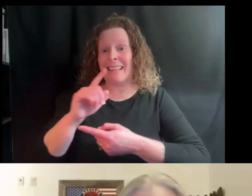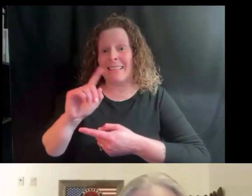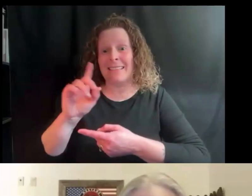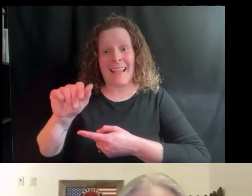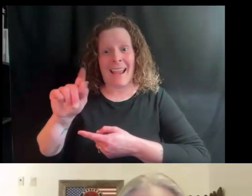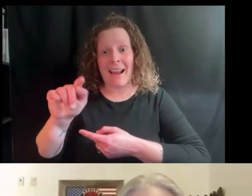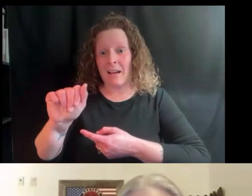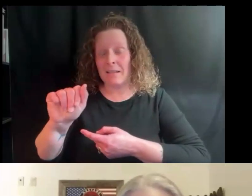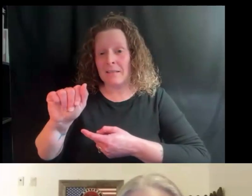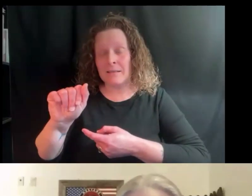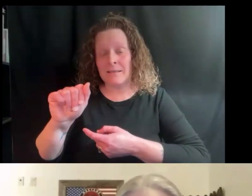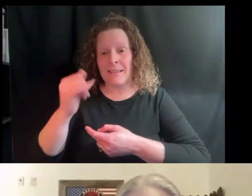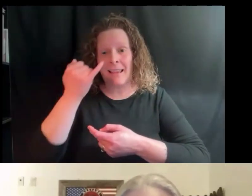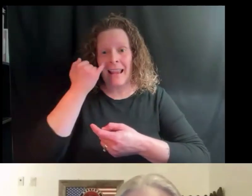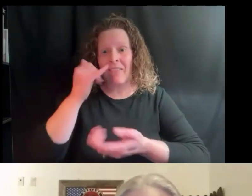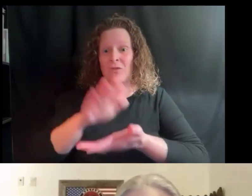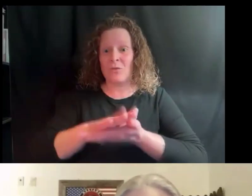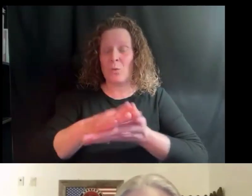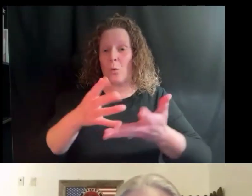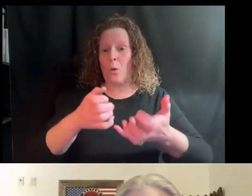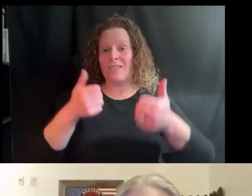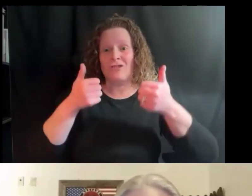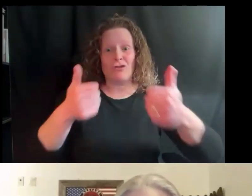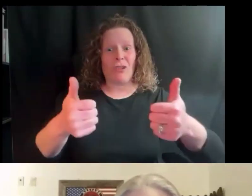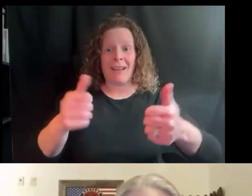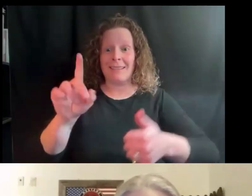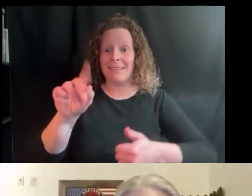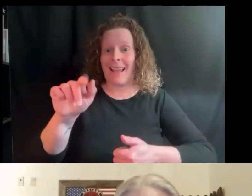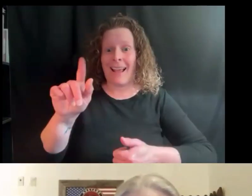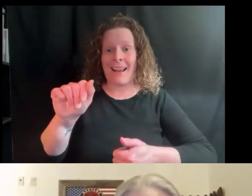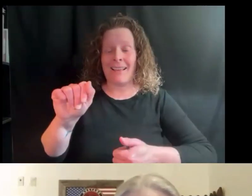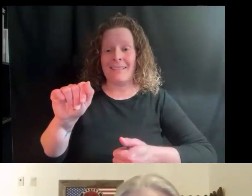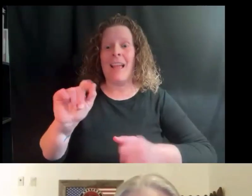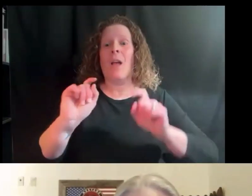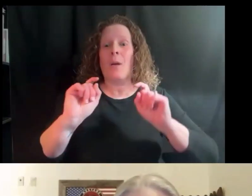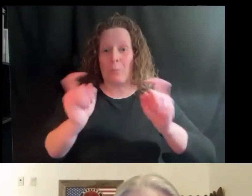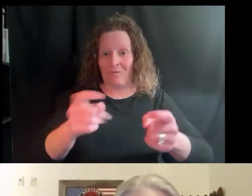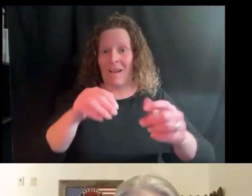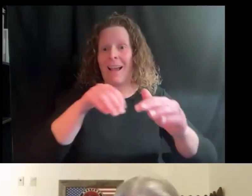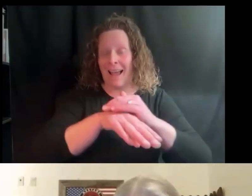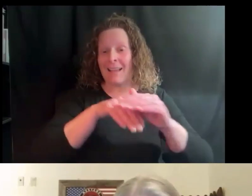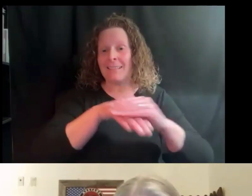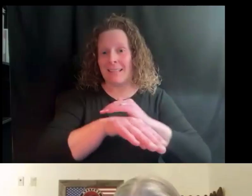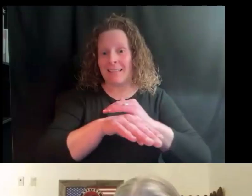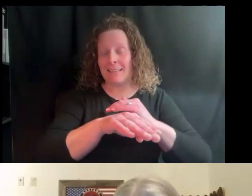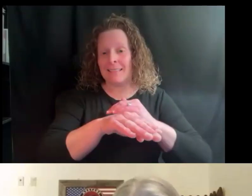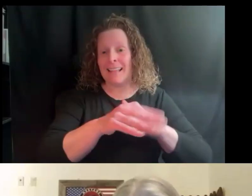Yes yes. Data. If the school wants good data